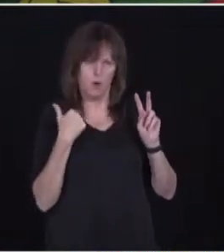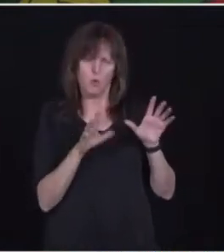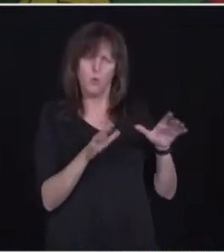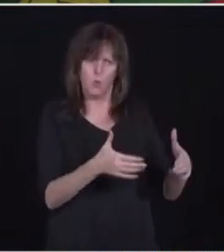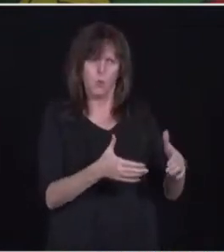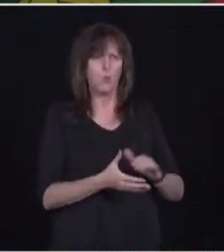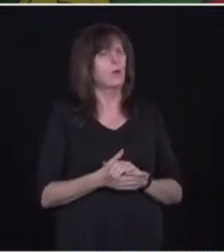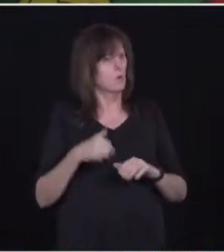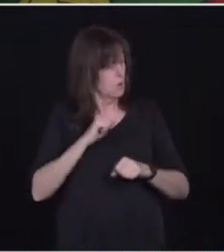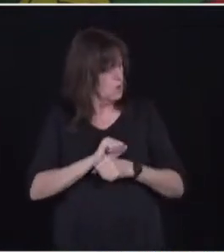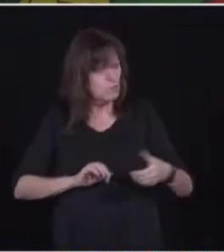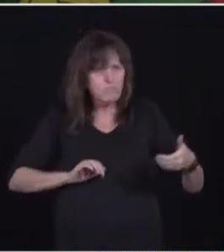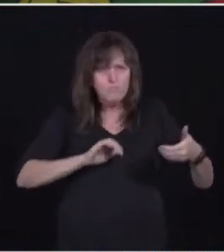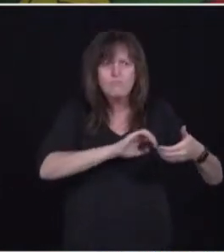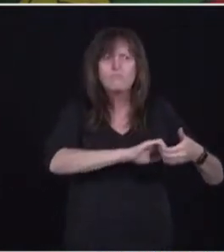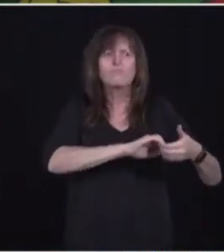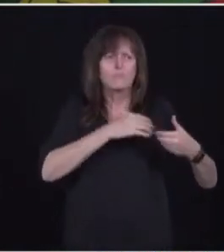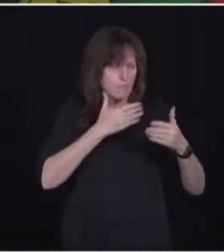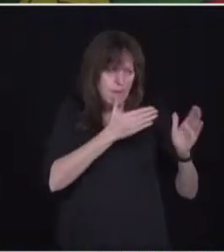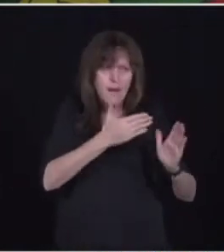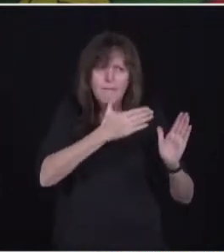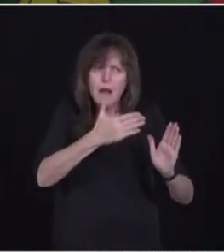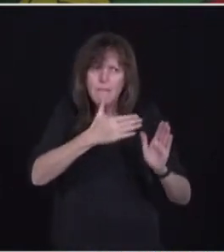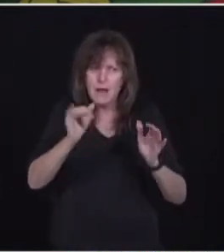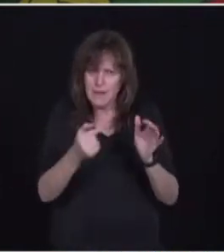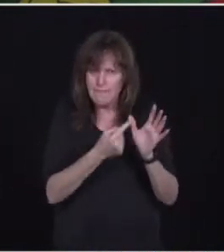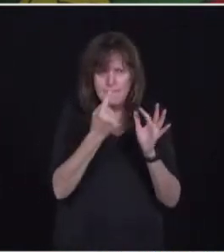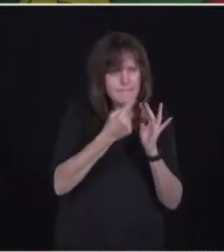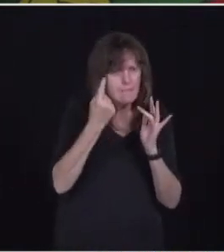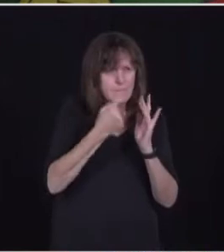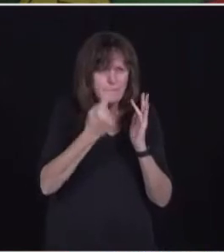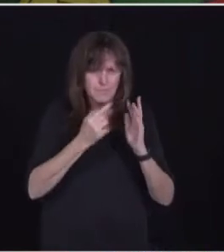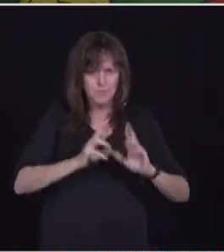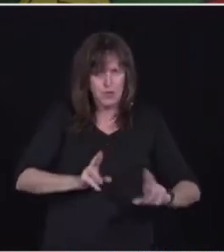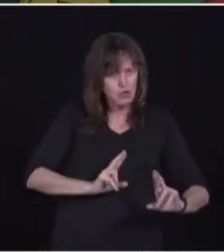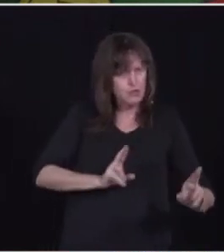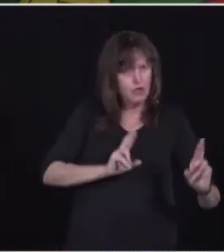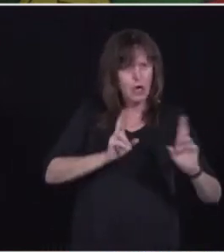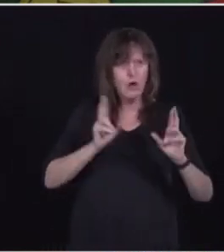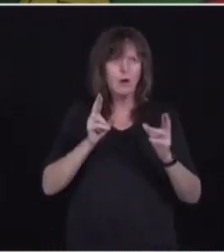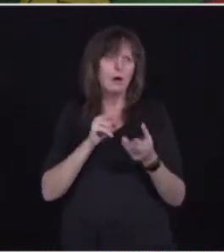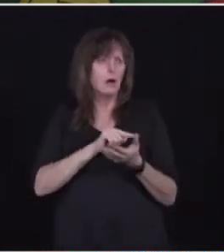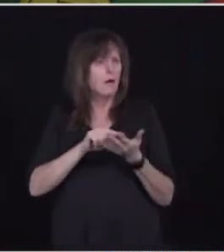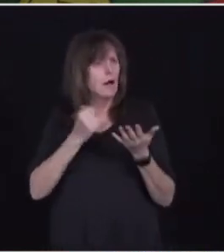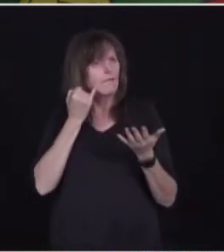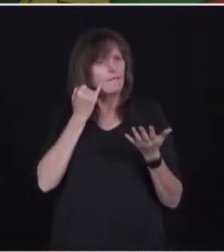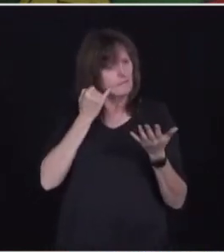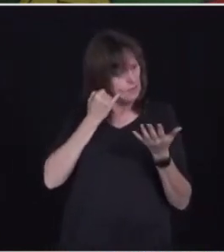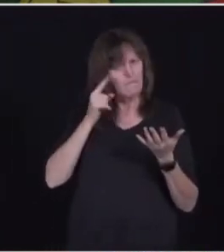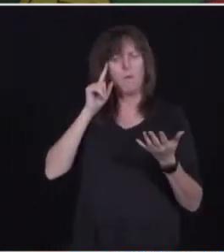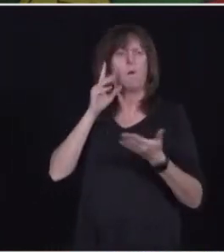tabletop exercises with P act to ensure we are in lockstep with them. We have coordinated with the Canadian Armed Forces 4th division headquarters here in